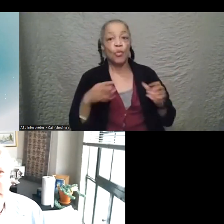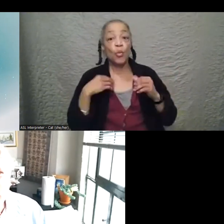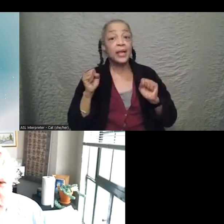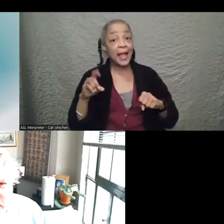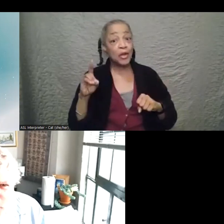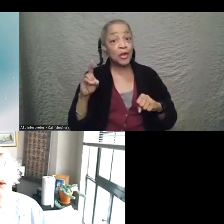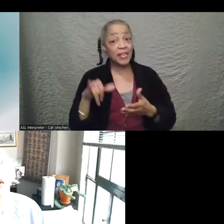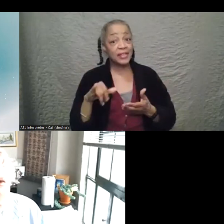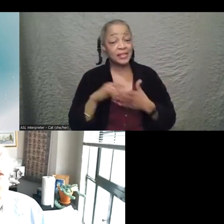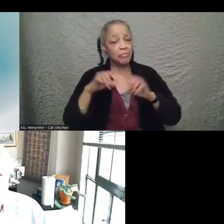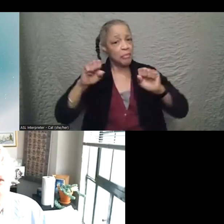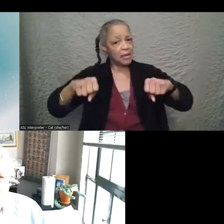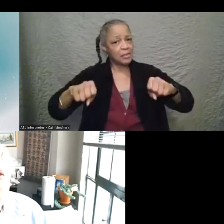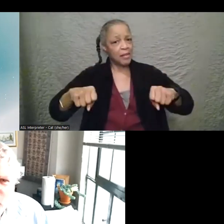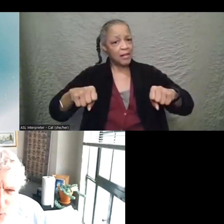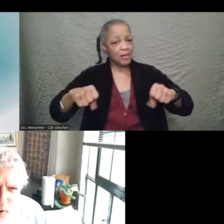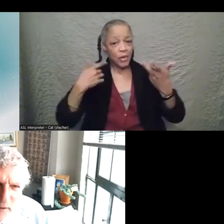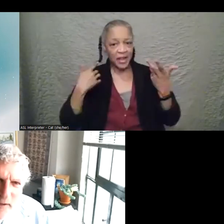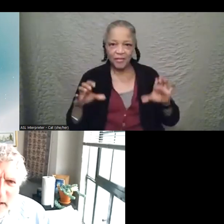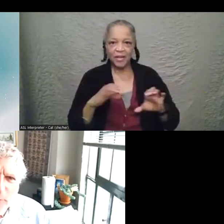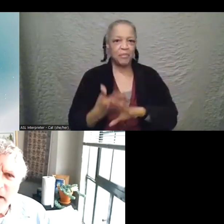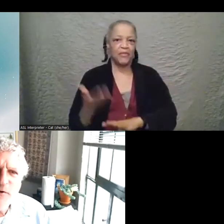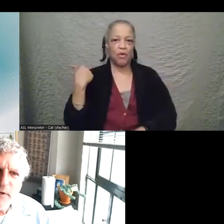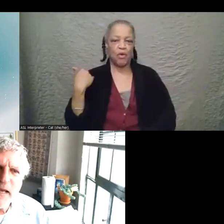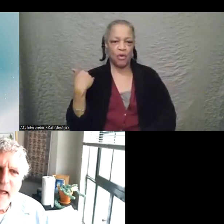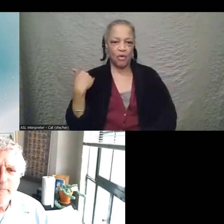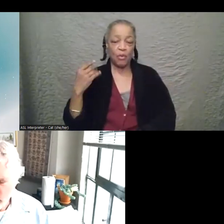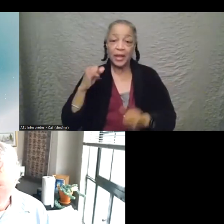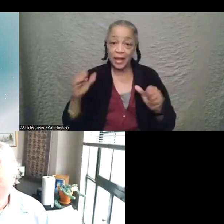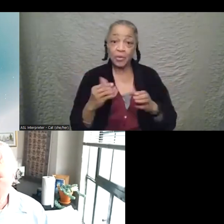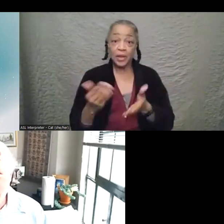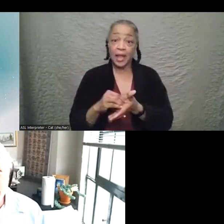possible, we have done it before and we can do it again.